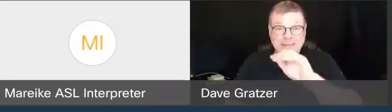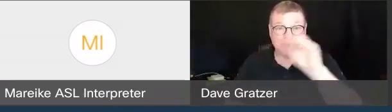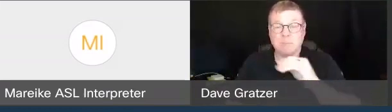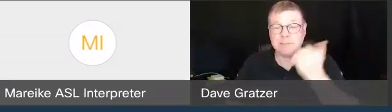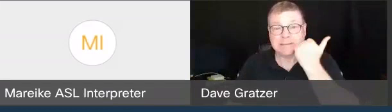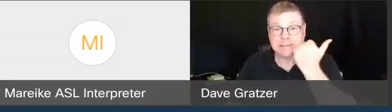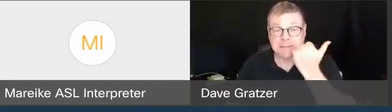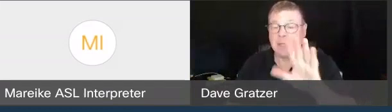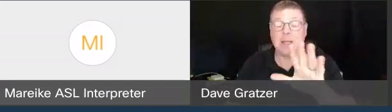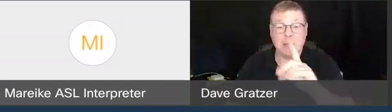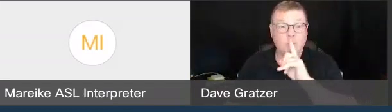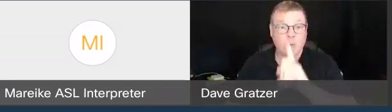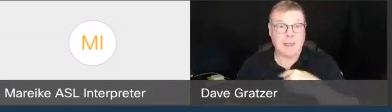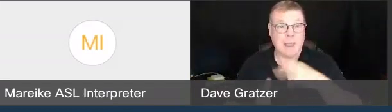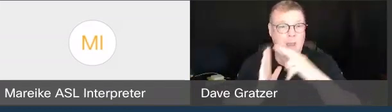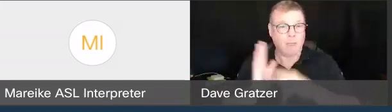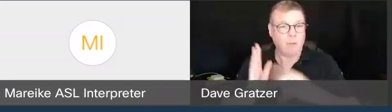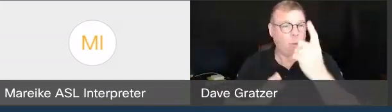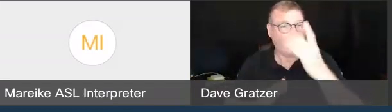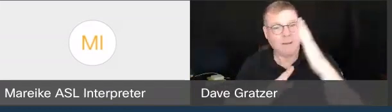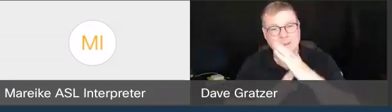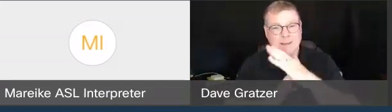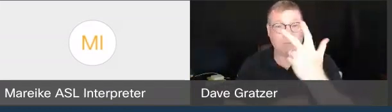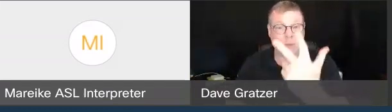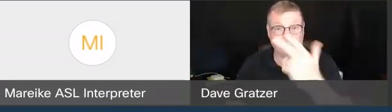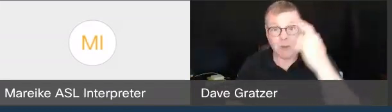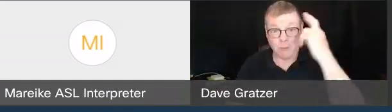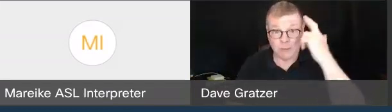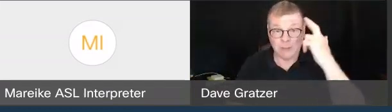FACT , I believe I read one of the top three reasons, or just in the general population